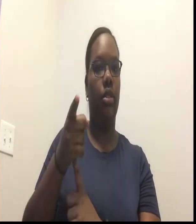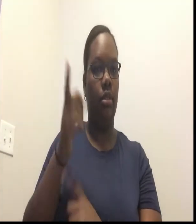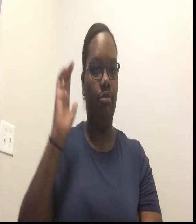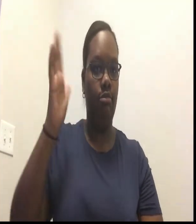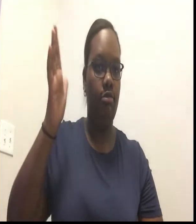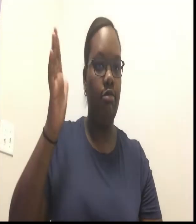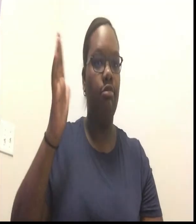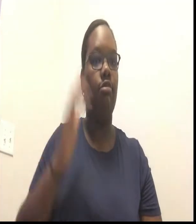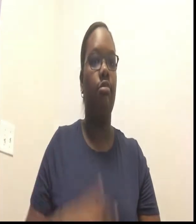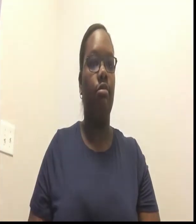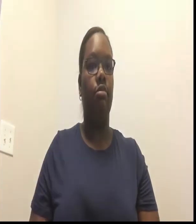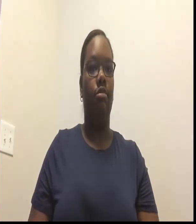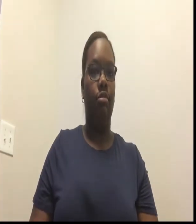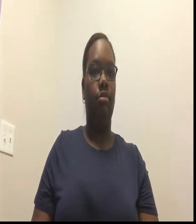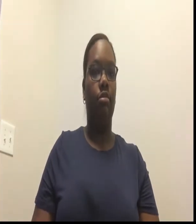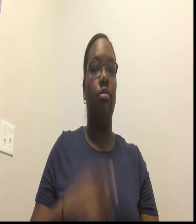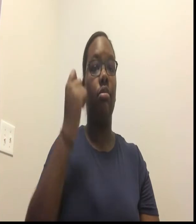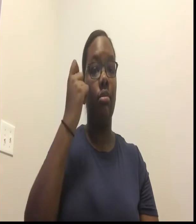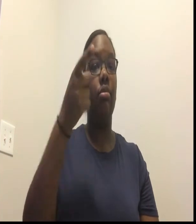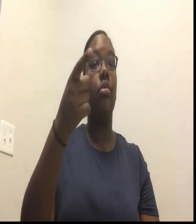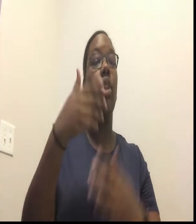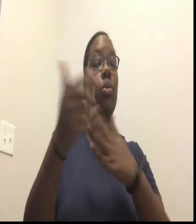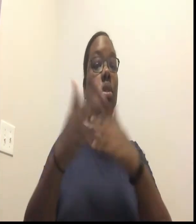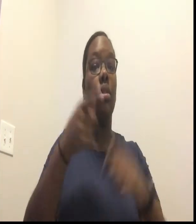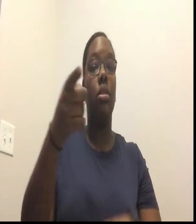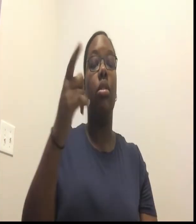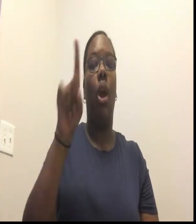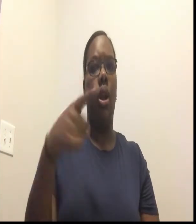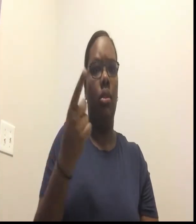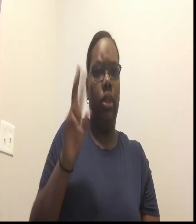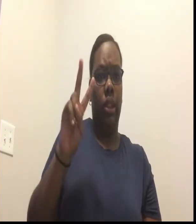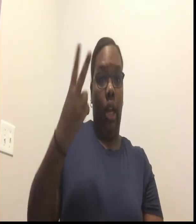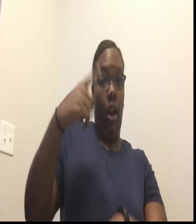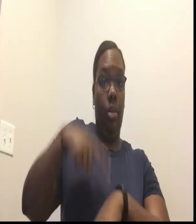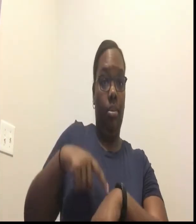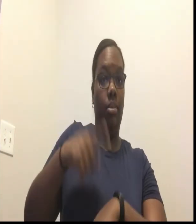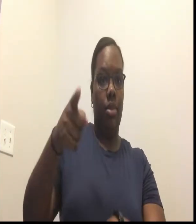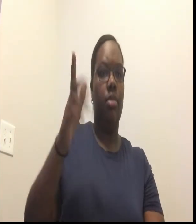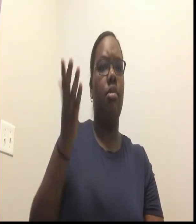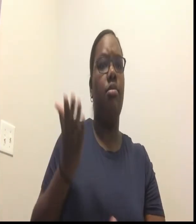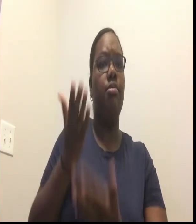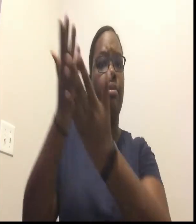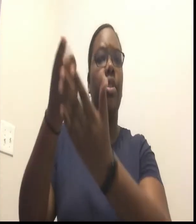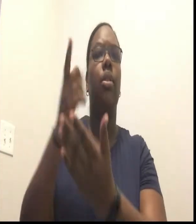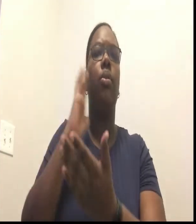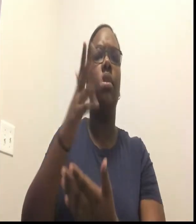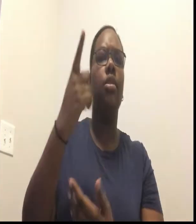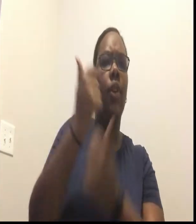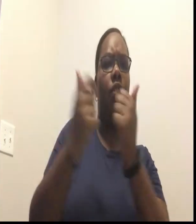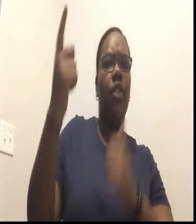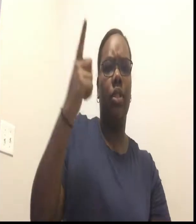present your case, however, you only speak the second time on that particular